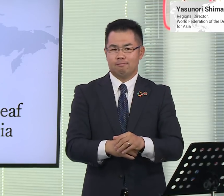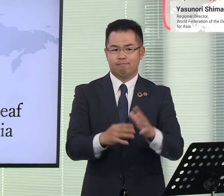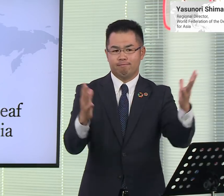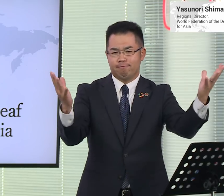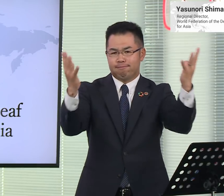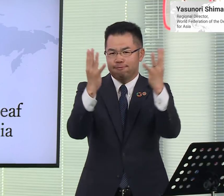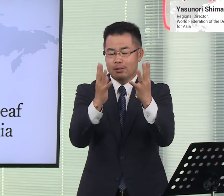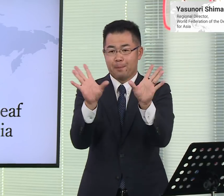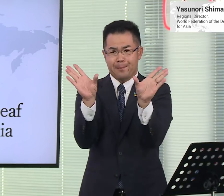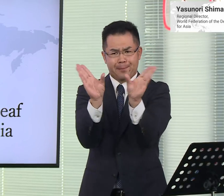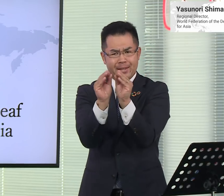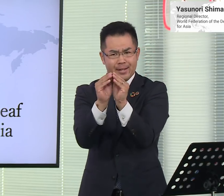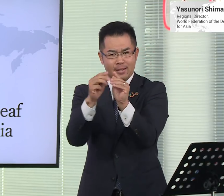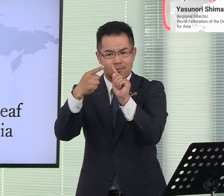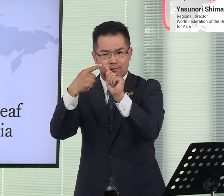associations to demonstrate some of the countries' sign language.